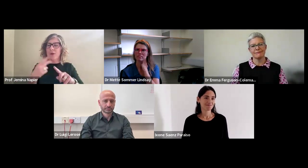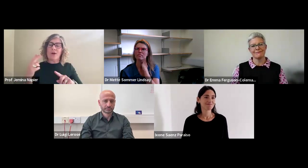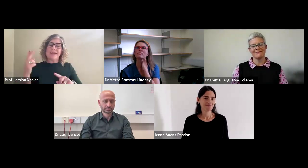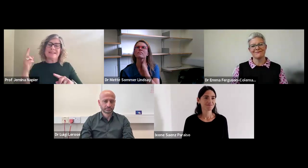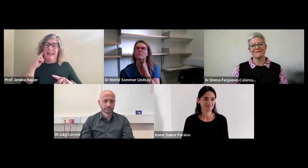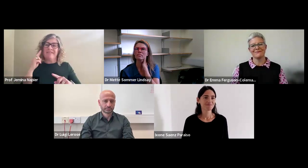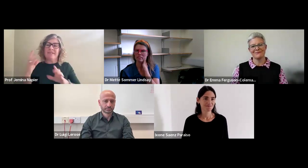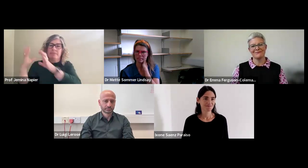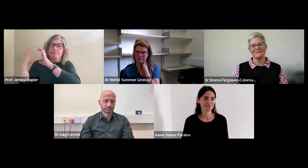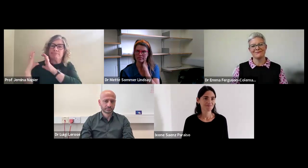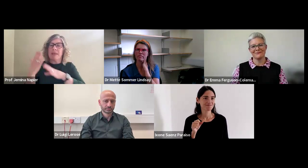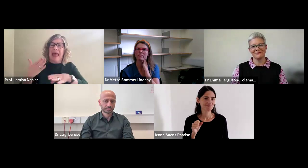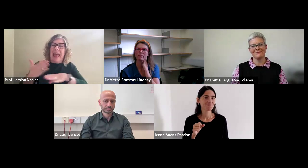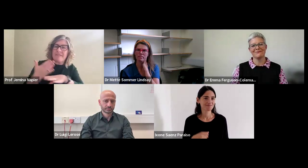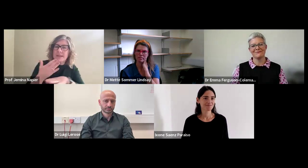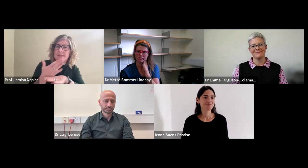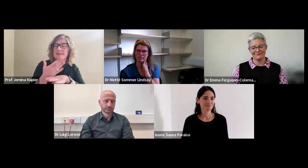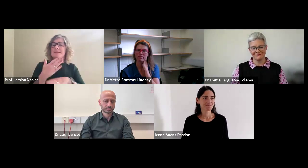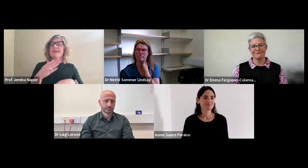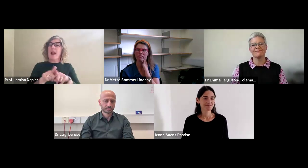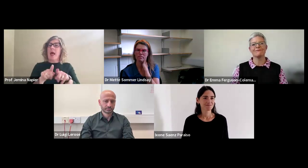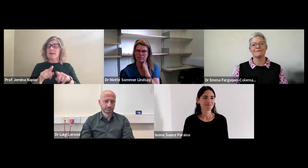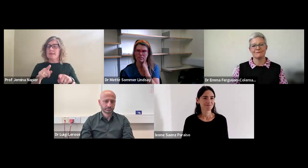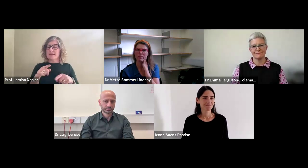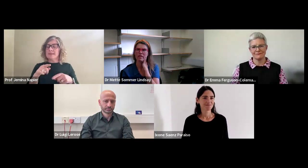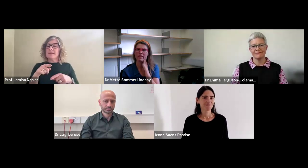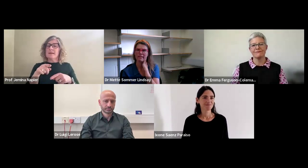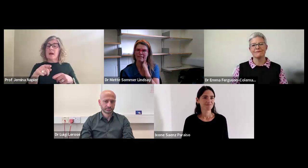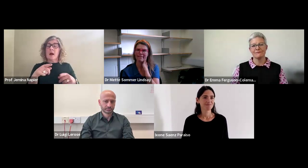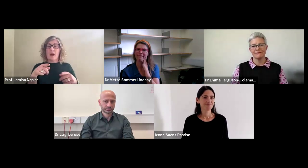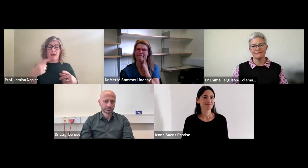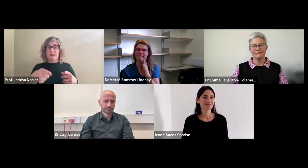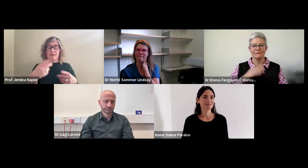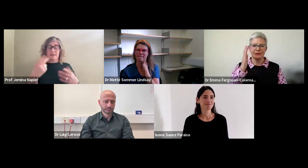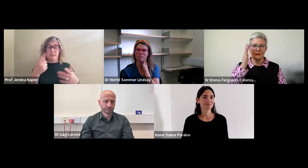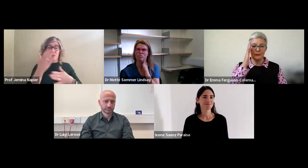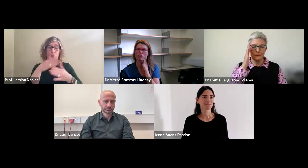about deaf gain and we also talk about deaf tax don't we? So this extra effort that deaf people